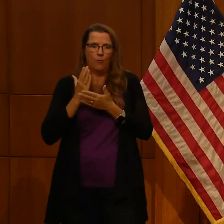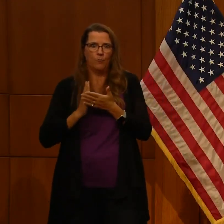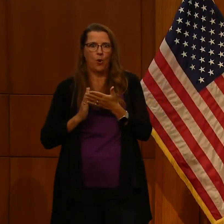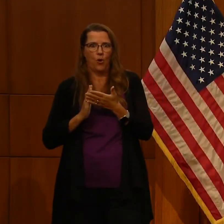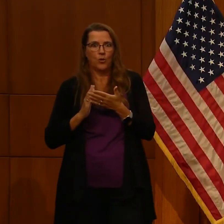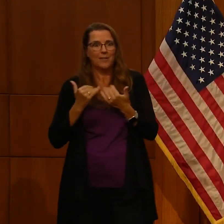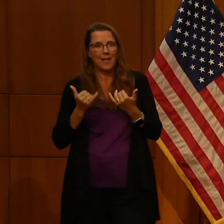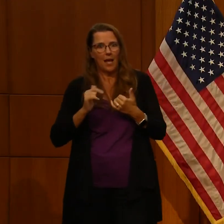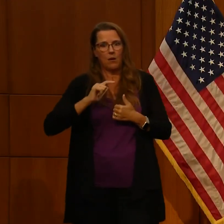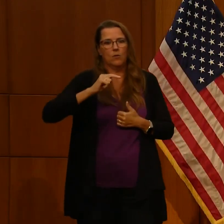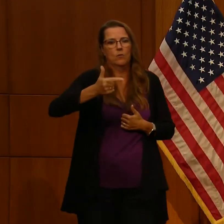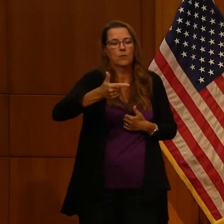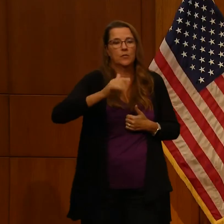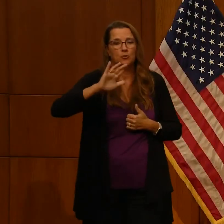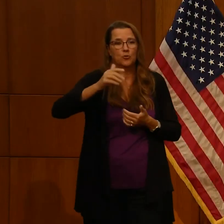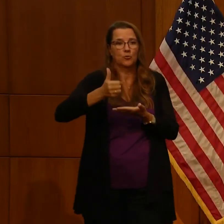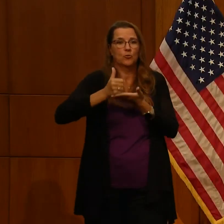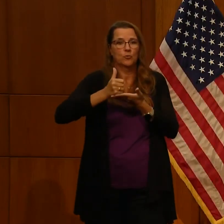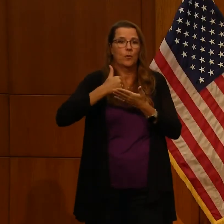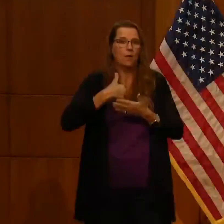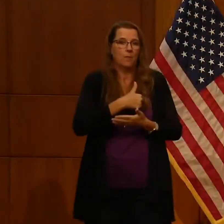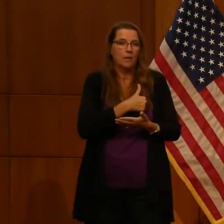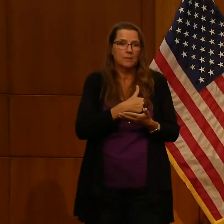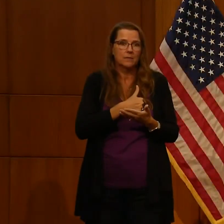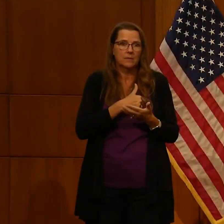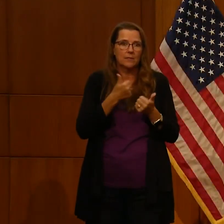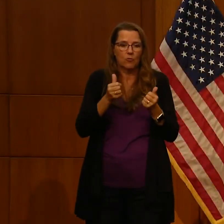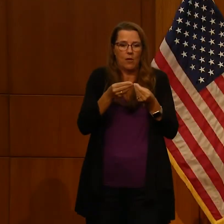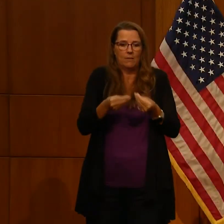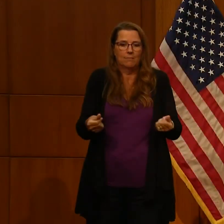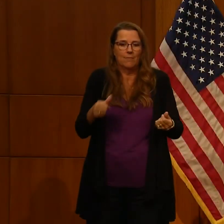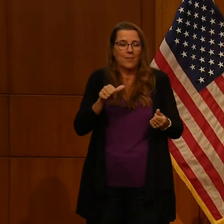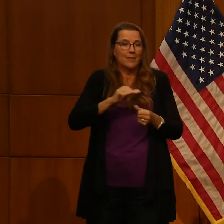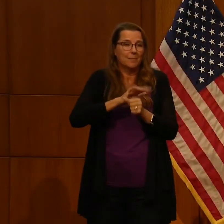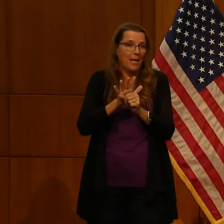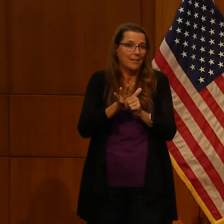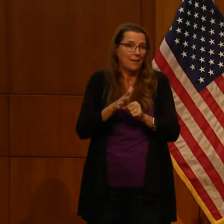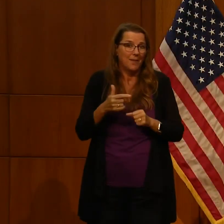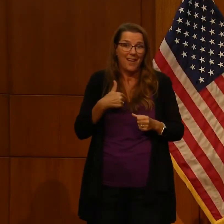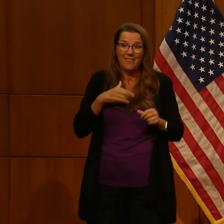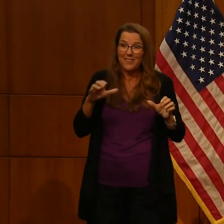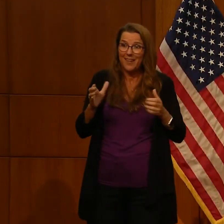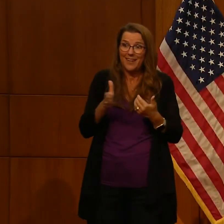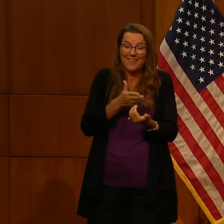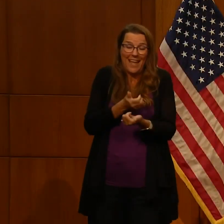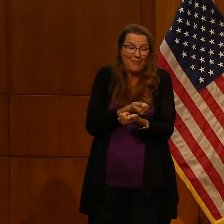EVERYTHING THAT WE CAN AND NOW WE'RE ASKING FOR YOUR HELP TO